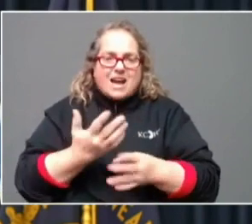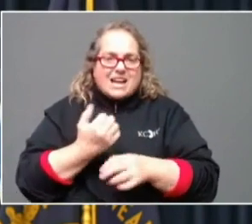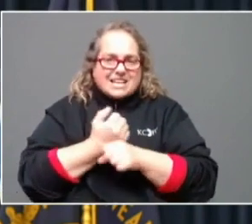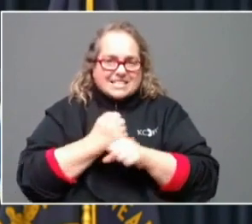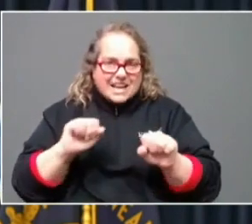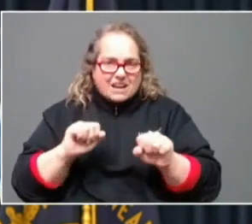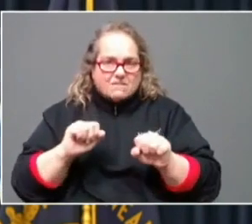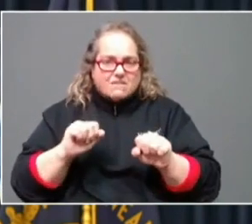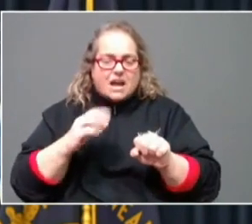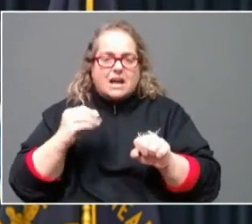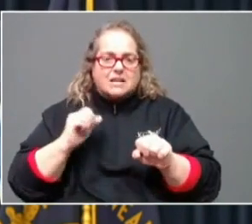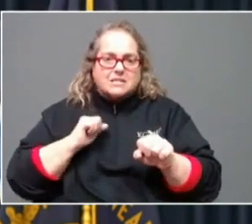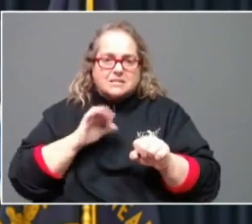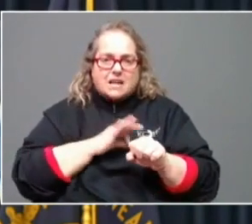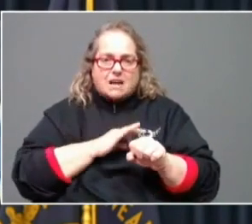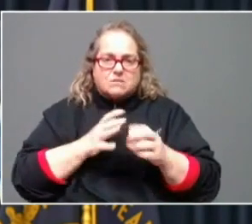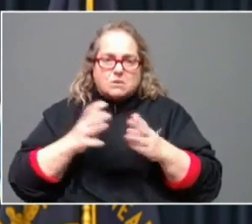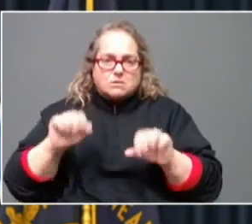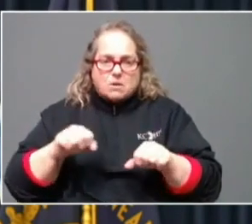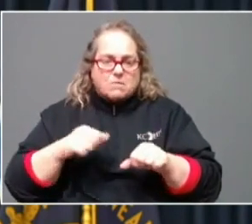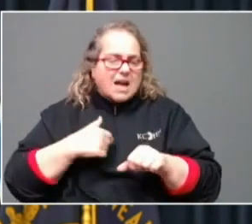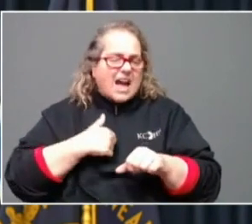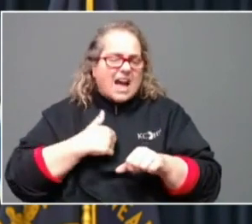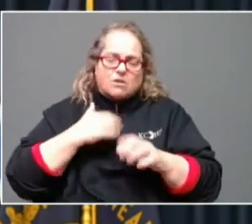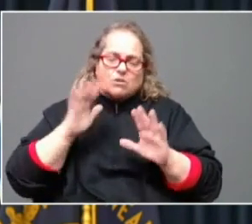great confidence in the Kentucky hospitals that they're doing that discover